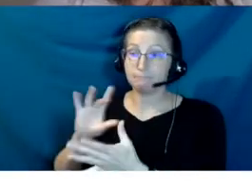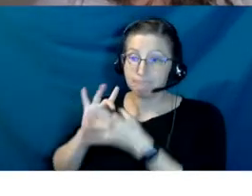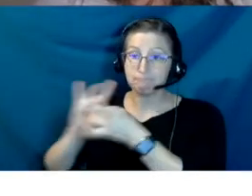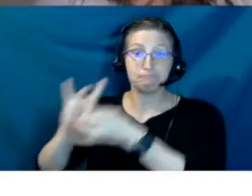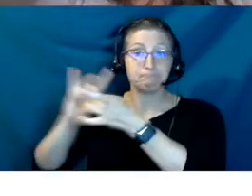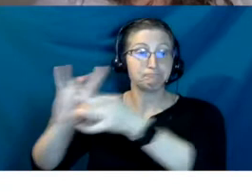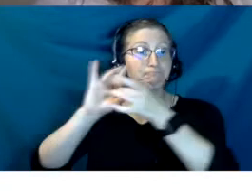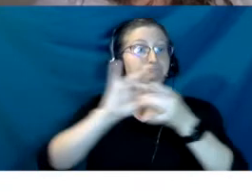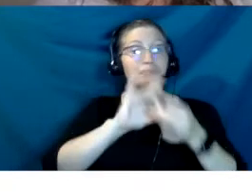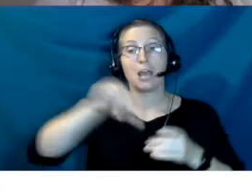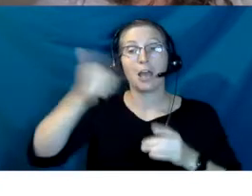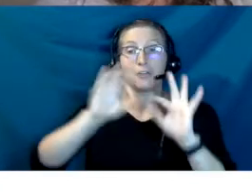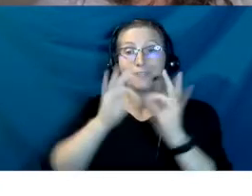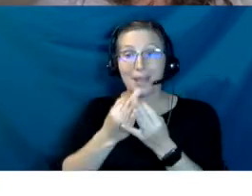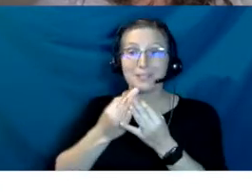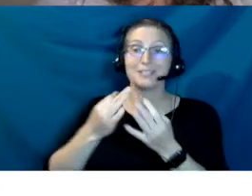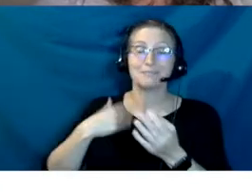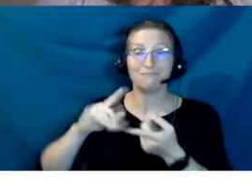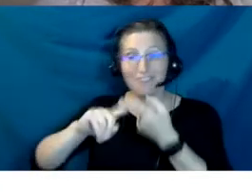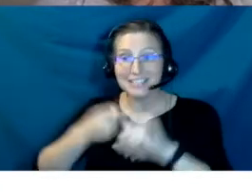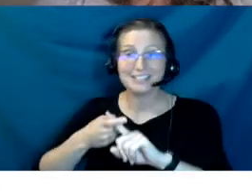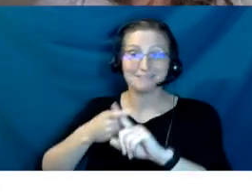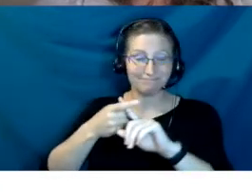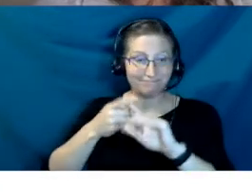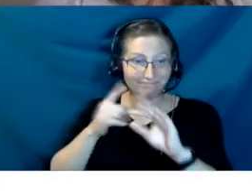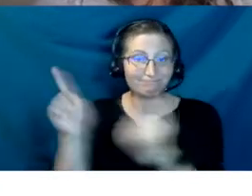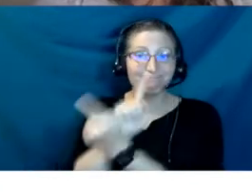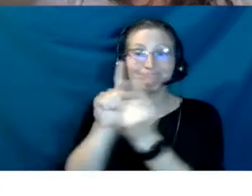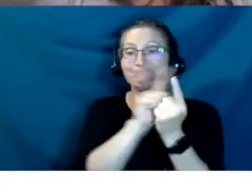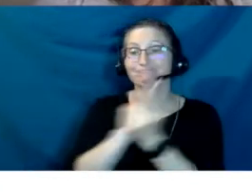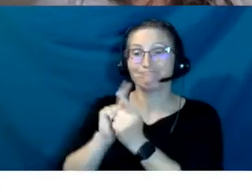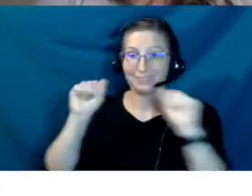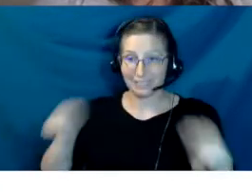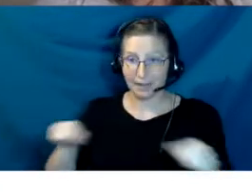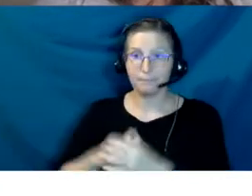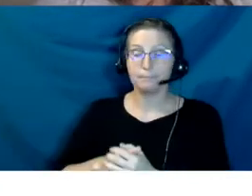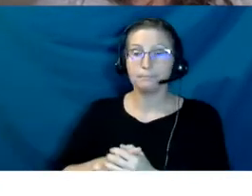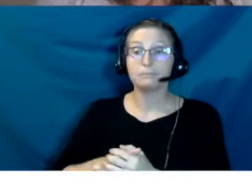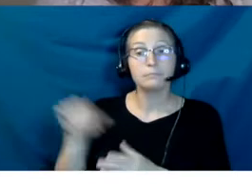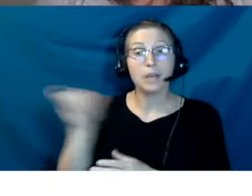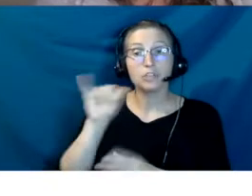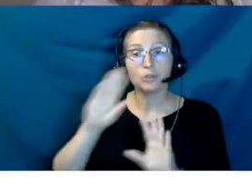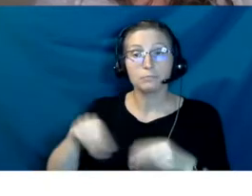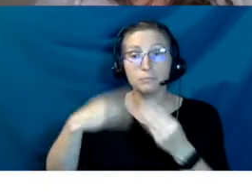for distance communication for students to use at home through the iCanConnect program.